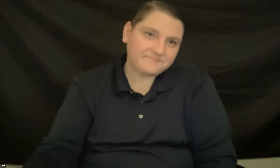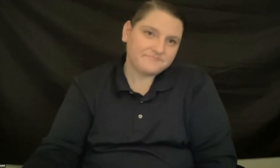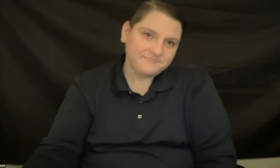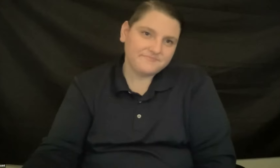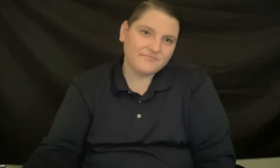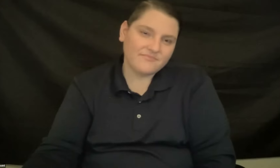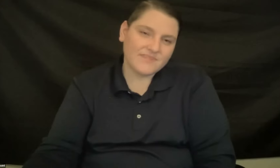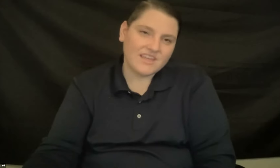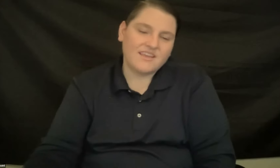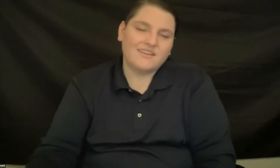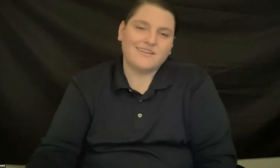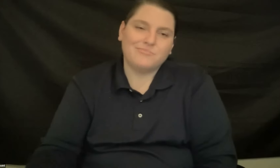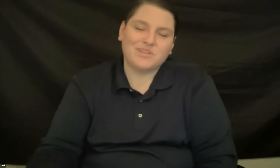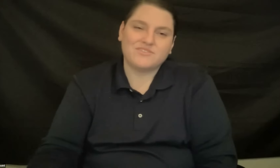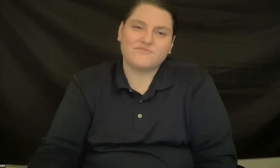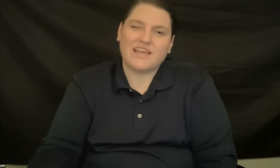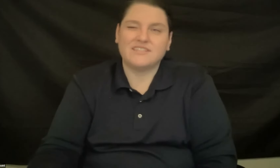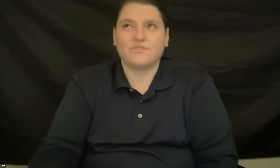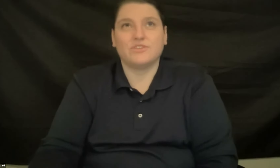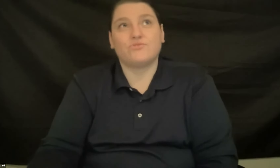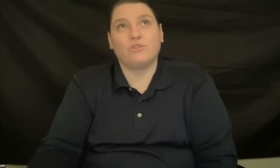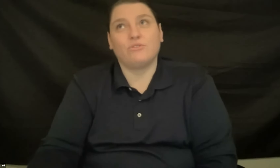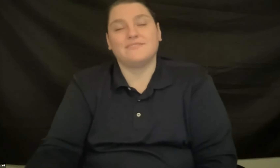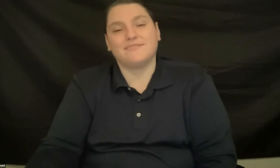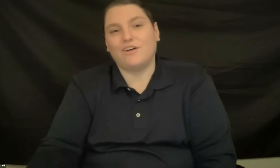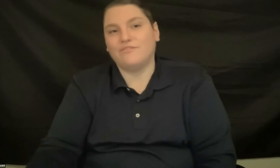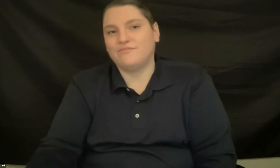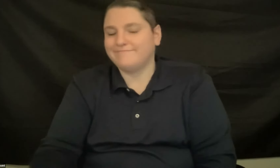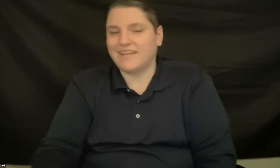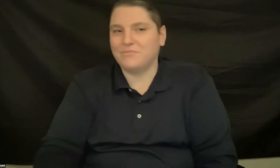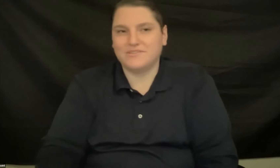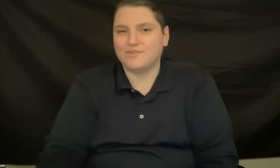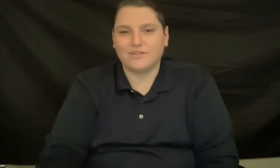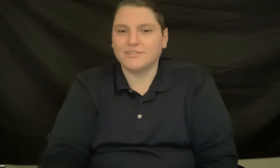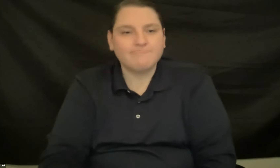Some diseases can be hereditary, like high cholesterol. That can also be familial. And while the stroke may not be familial, the condition that nuts